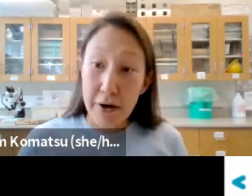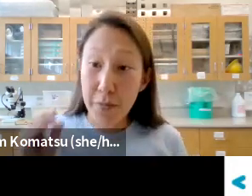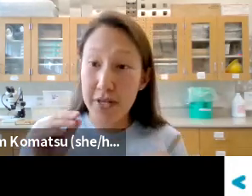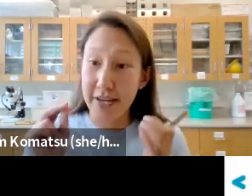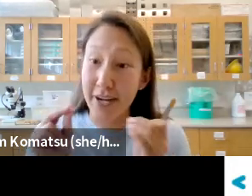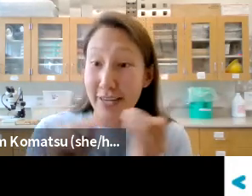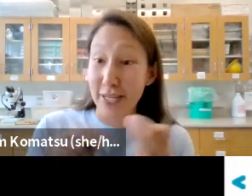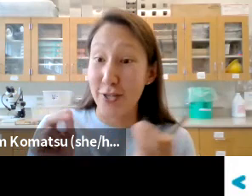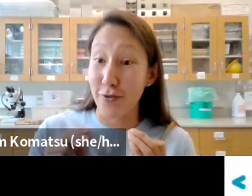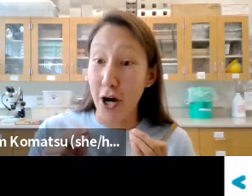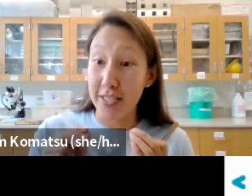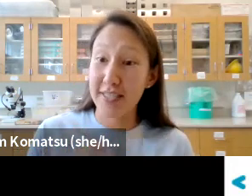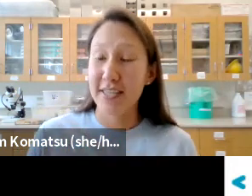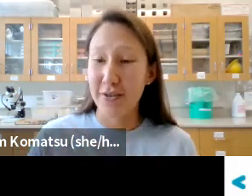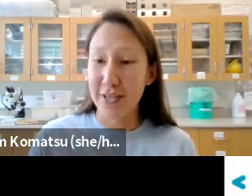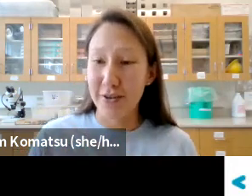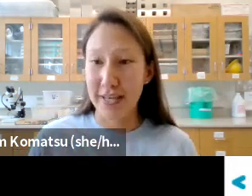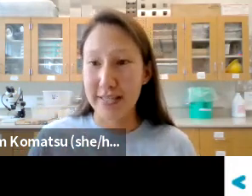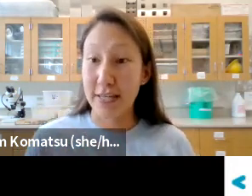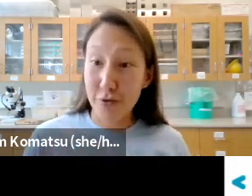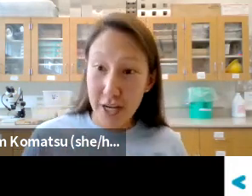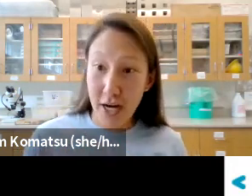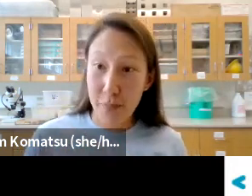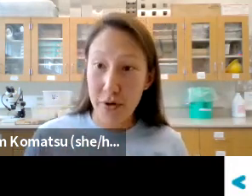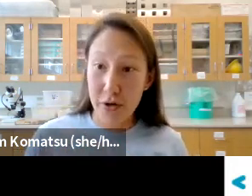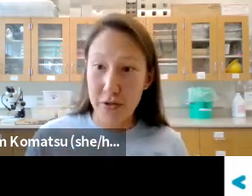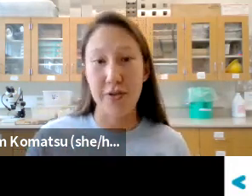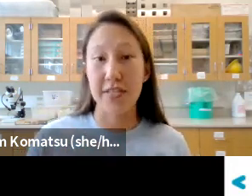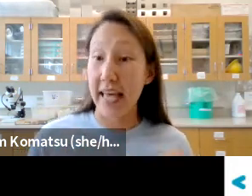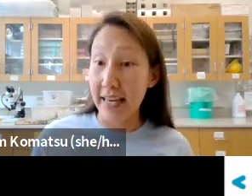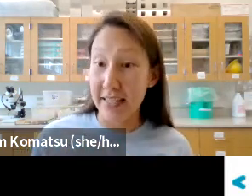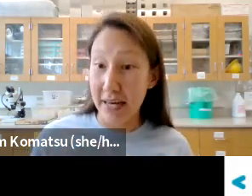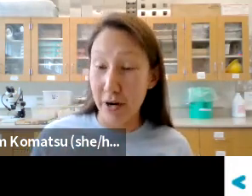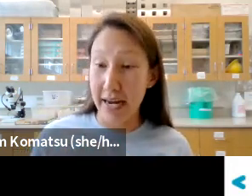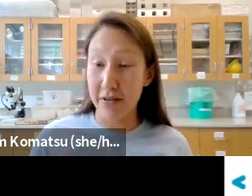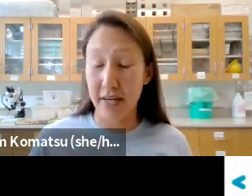Kim Komatsu (she/her): mouth parts that are kind of like straws. So these are things like tree hoppers or the cicadas that were out